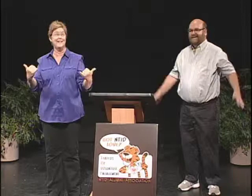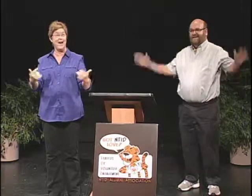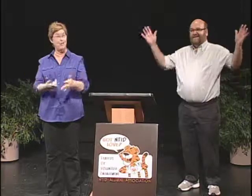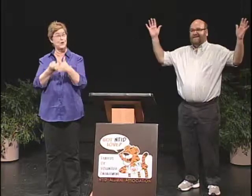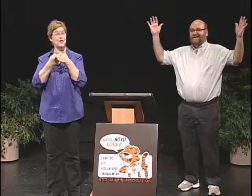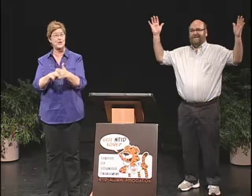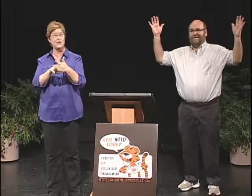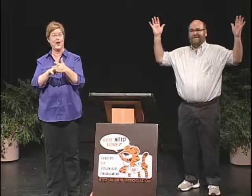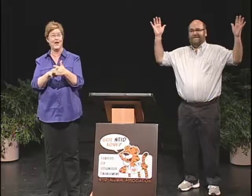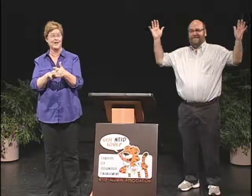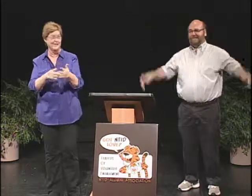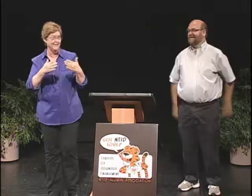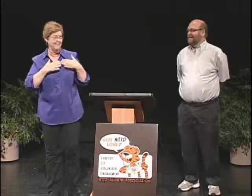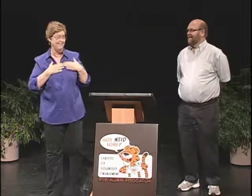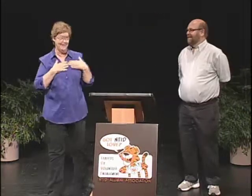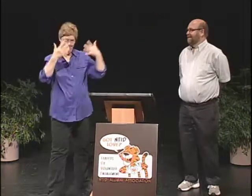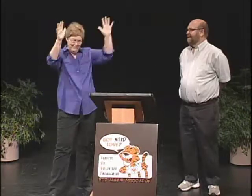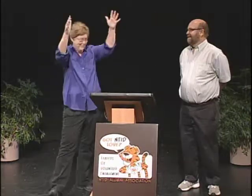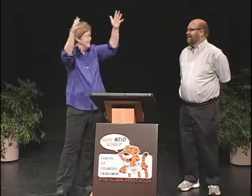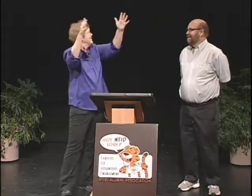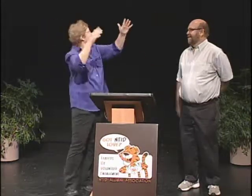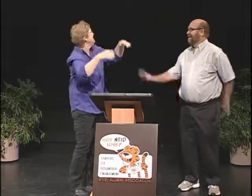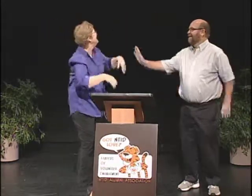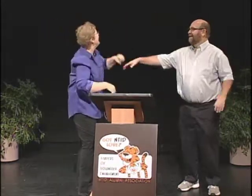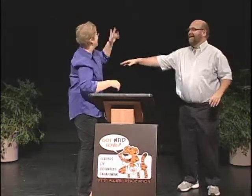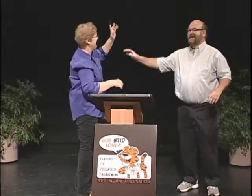So let me begin my presentation.